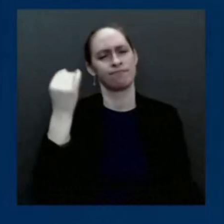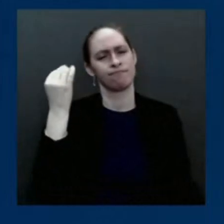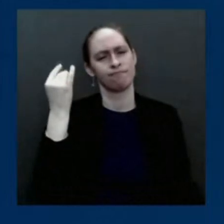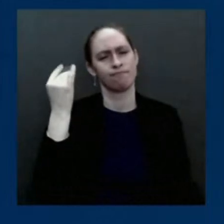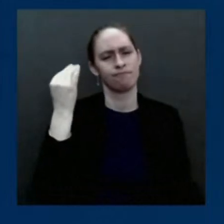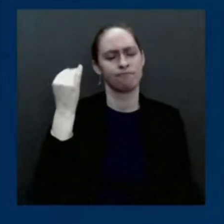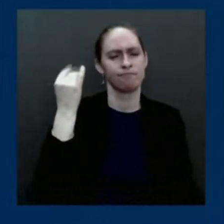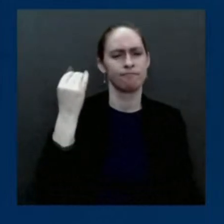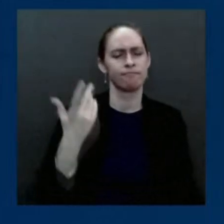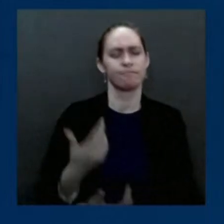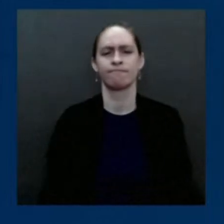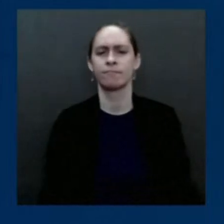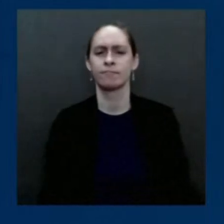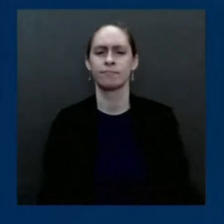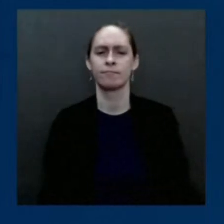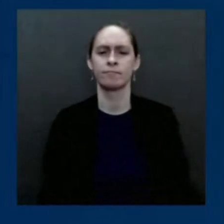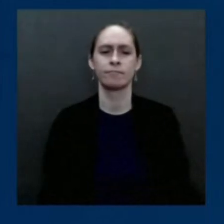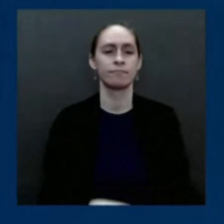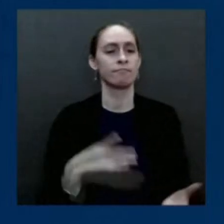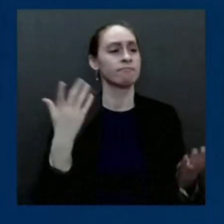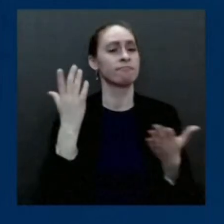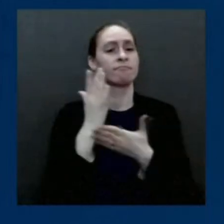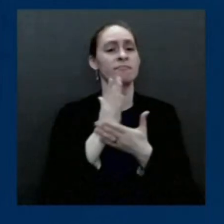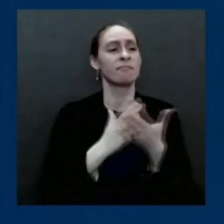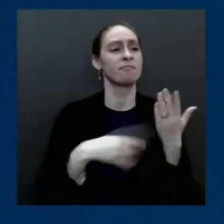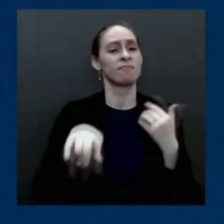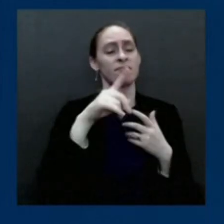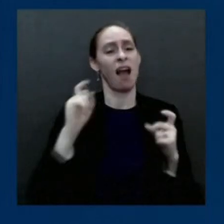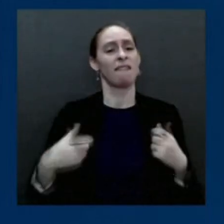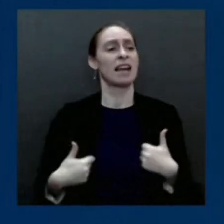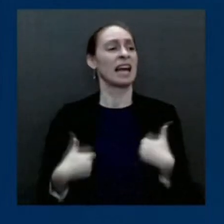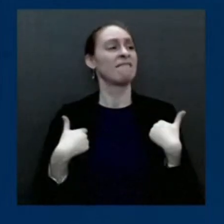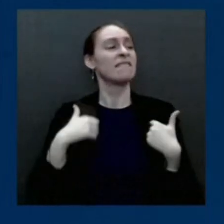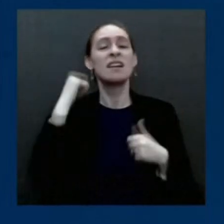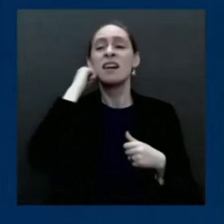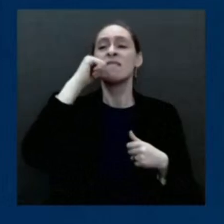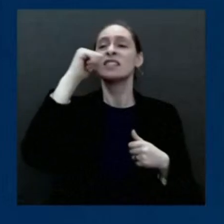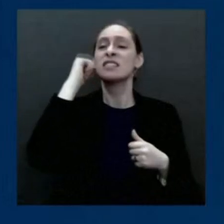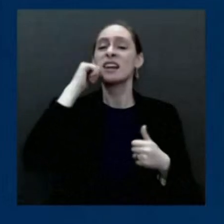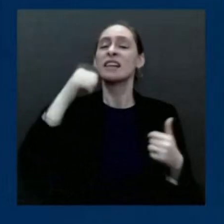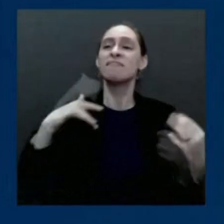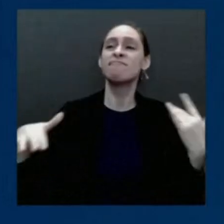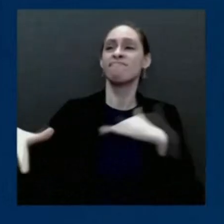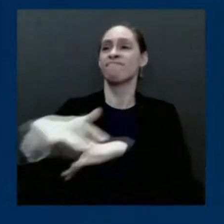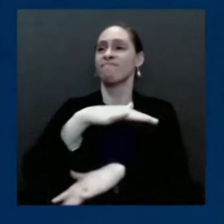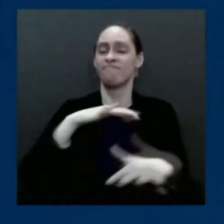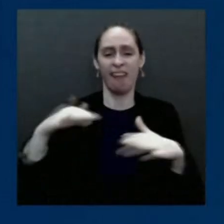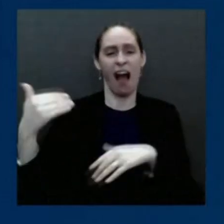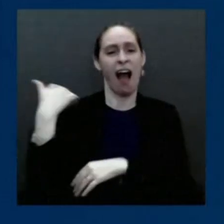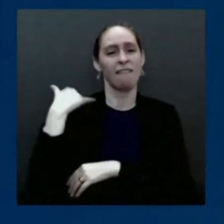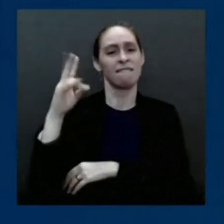DESTRUCTIONS AND LEARNING HOW TO LIVE WITH THE VIRUS. IT CAN BE HELPFUL TO ARTICULATE